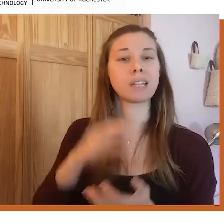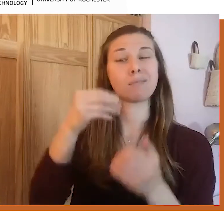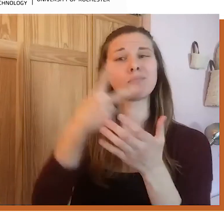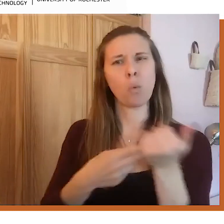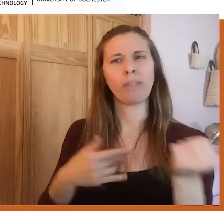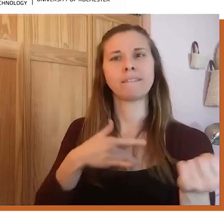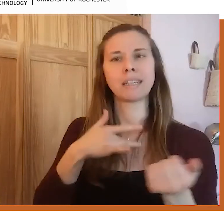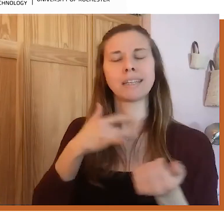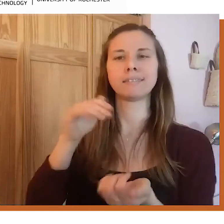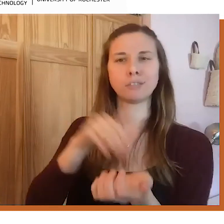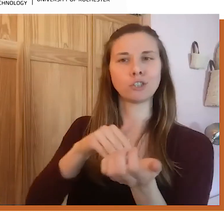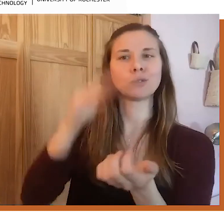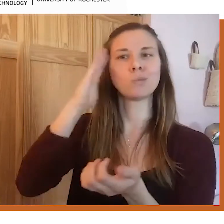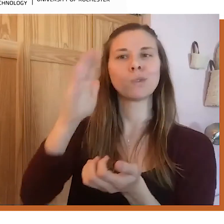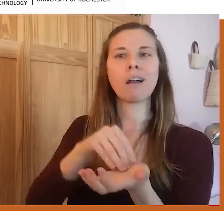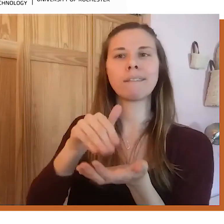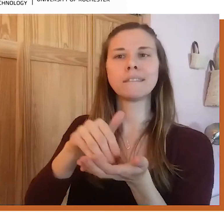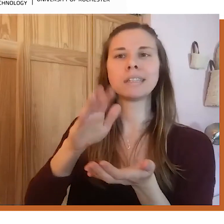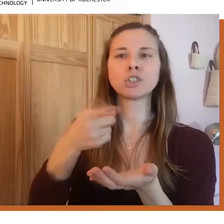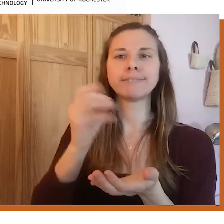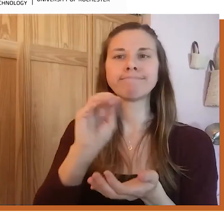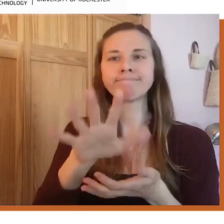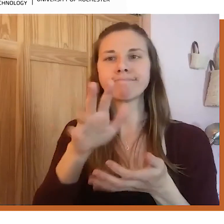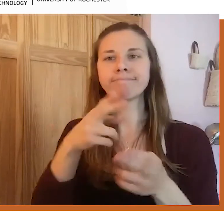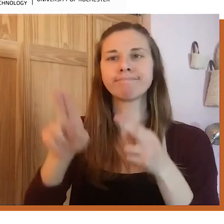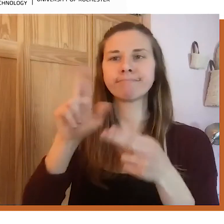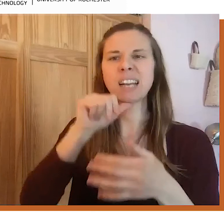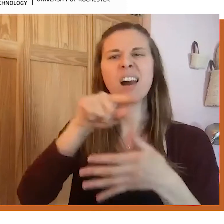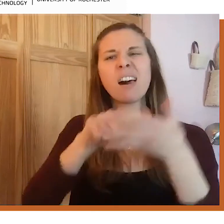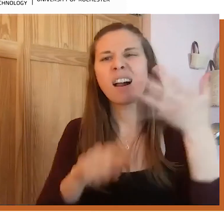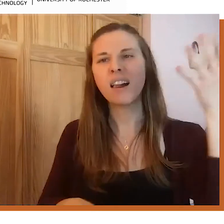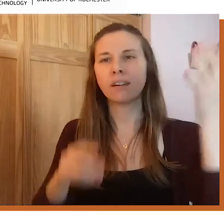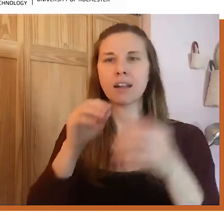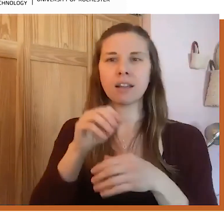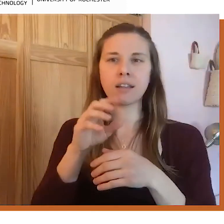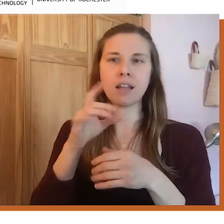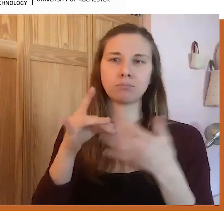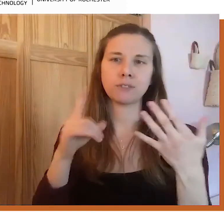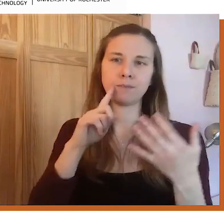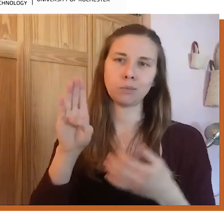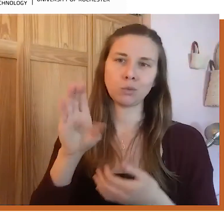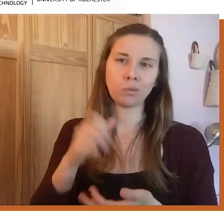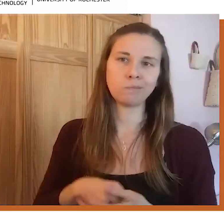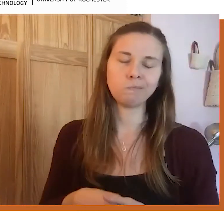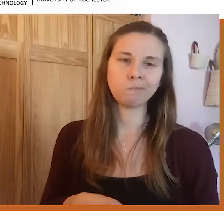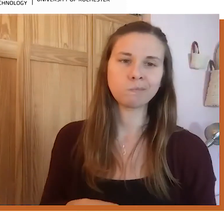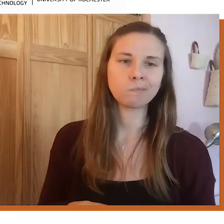when they were younger. Also, doctors often give brief descriptions or only a few options for birth control